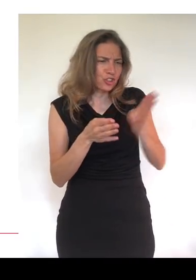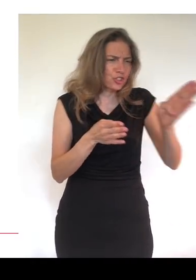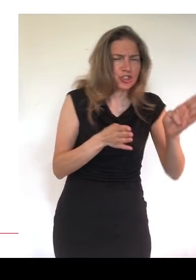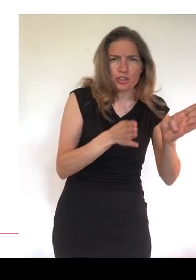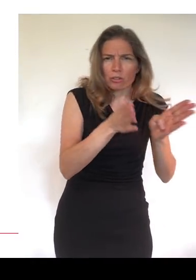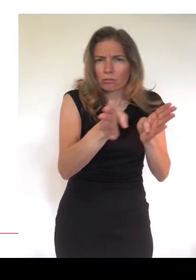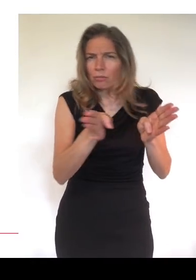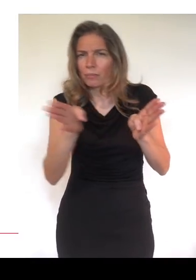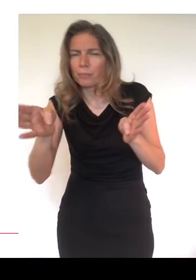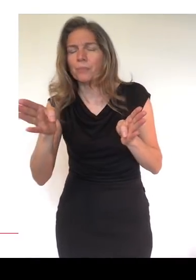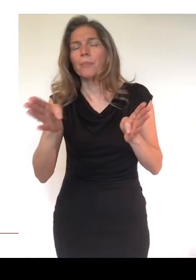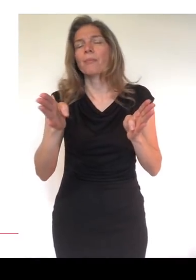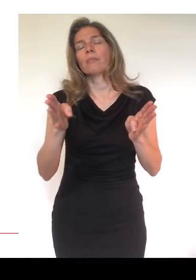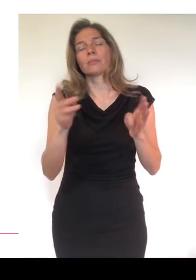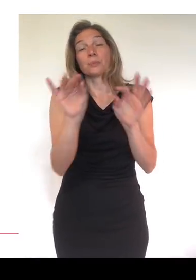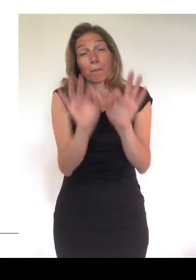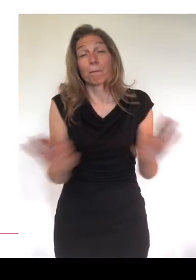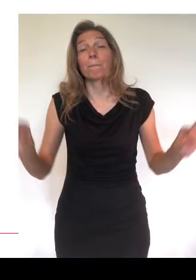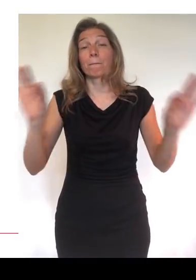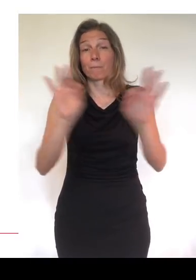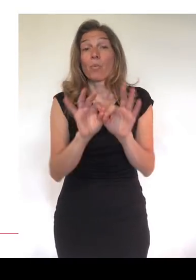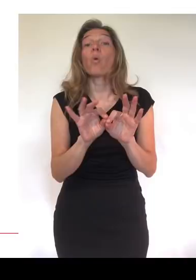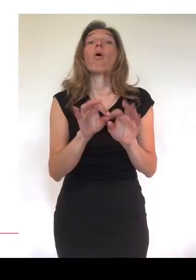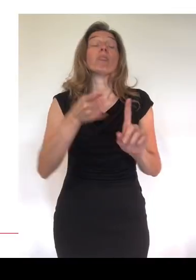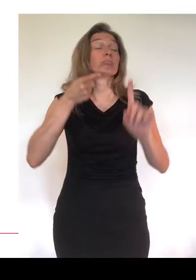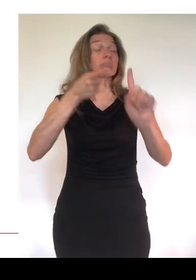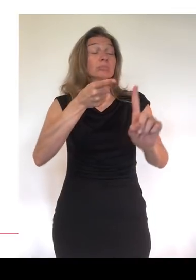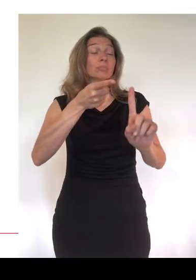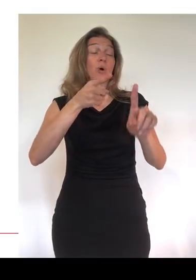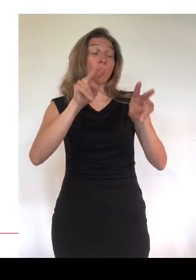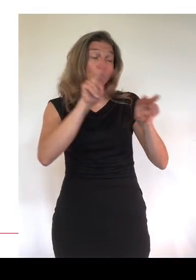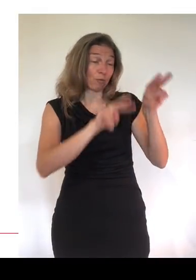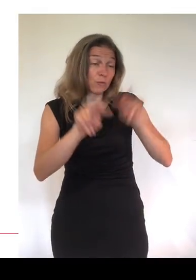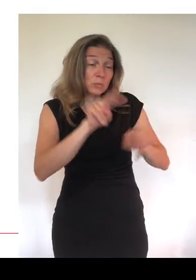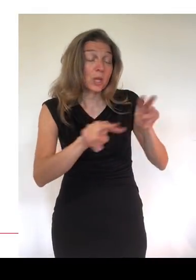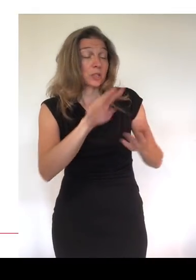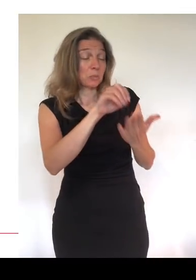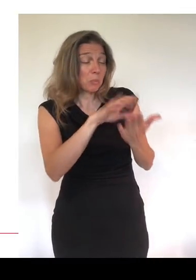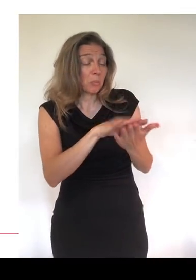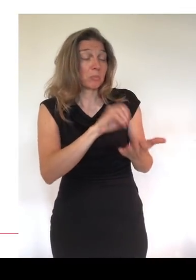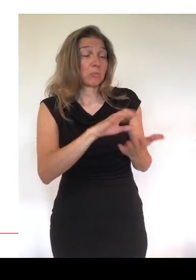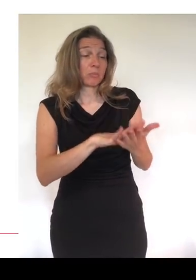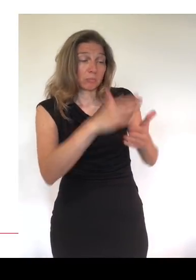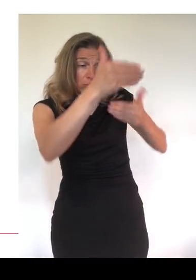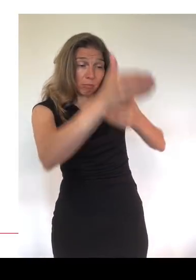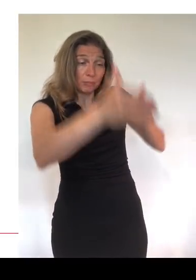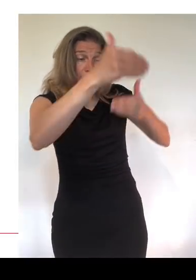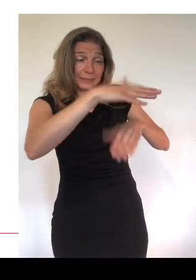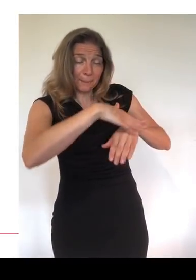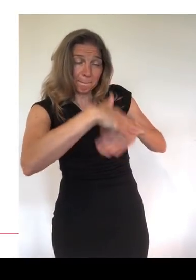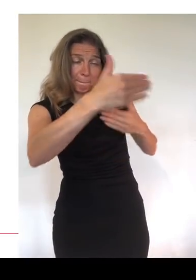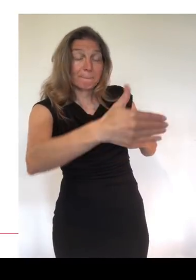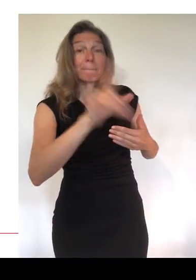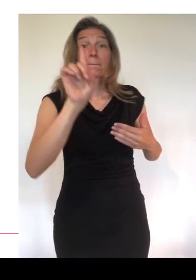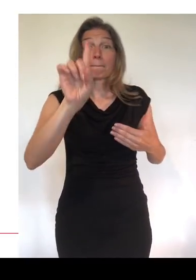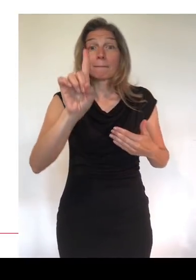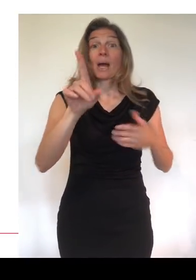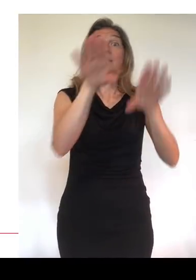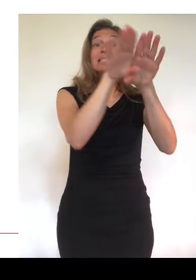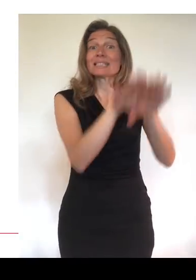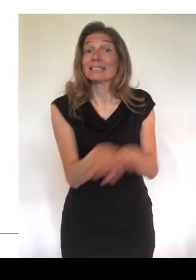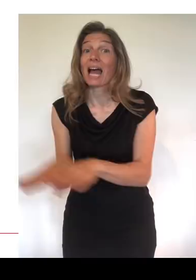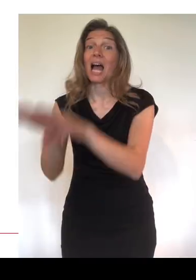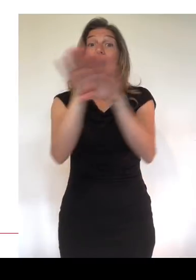factors involved and we really don't want to conflict them